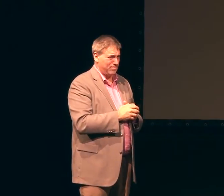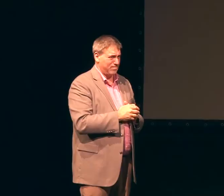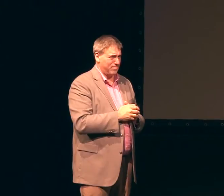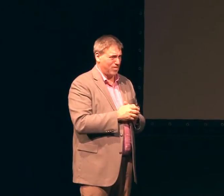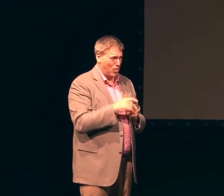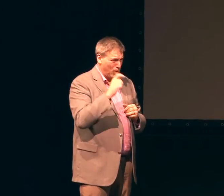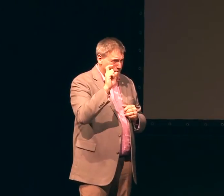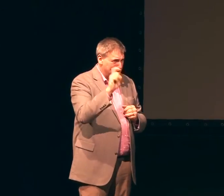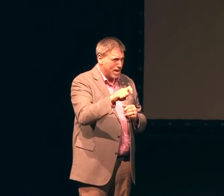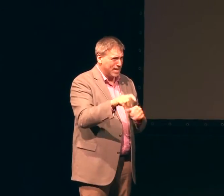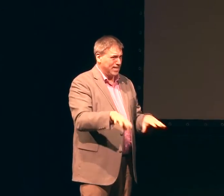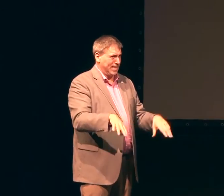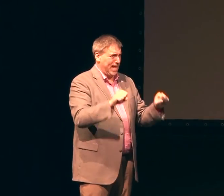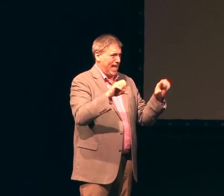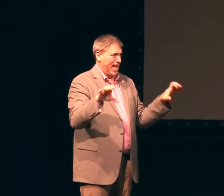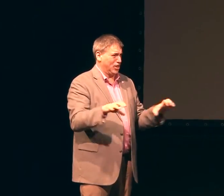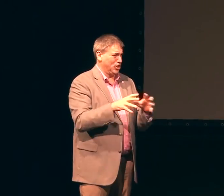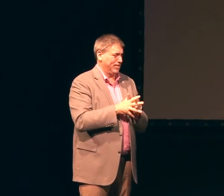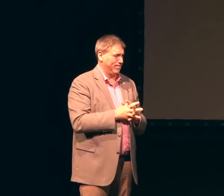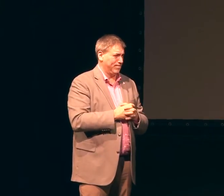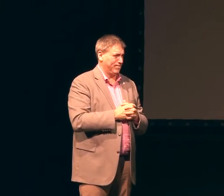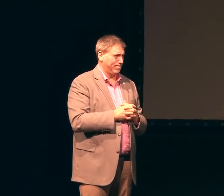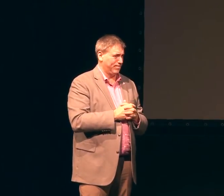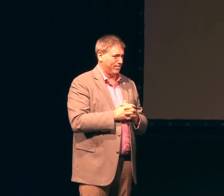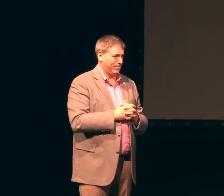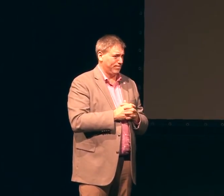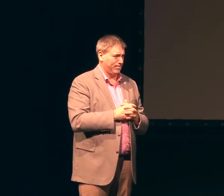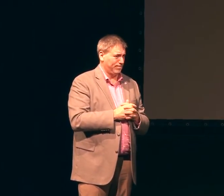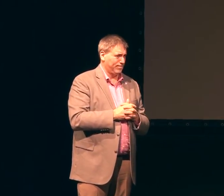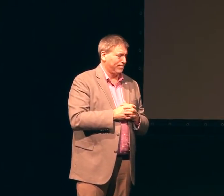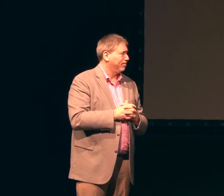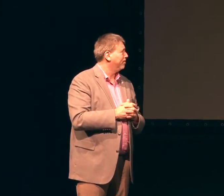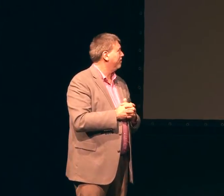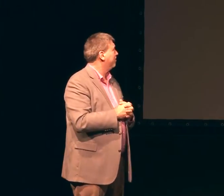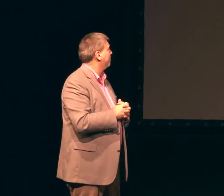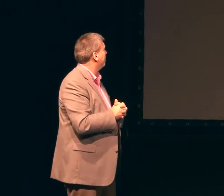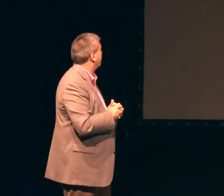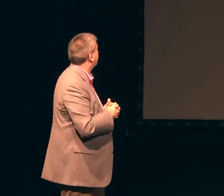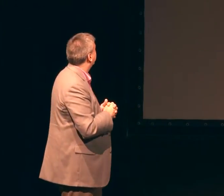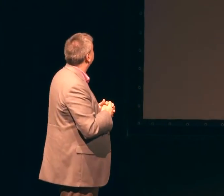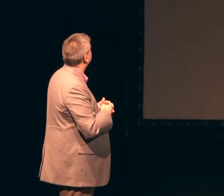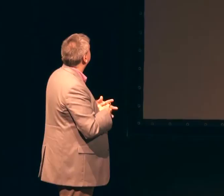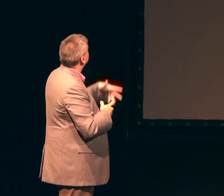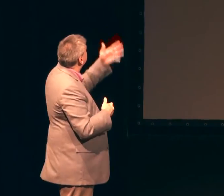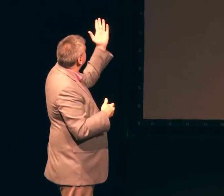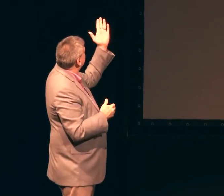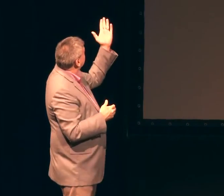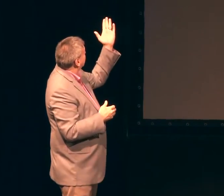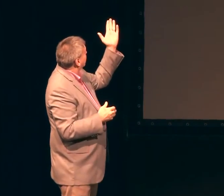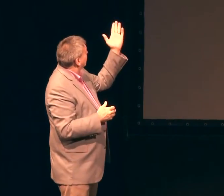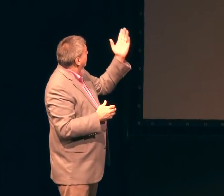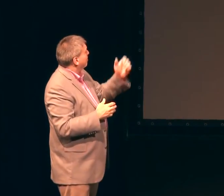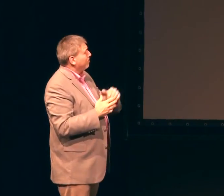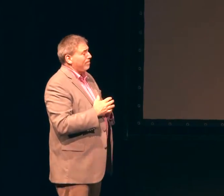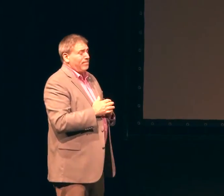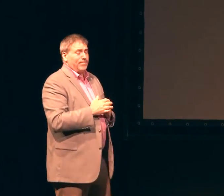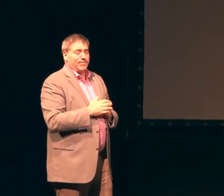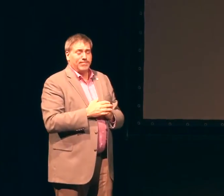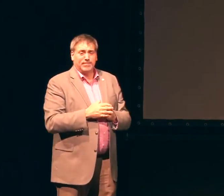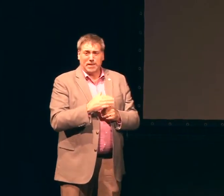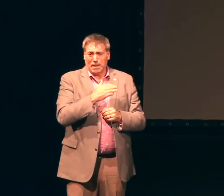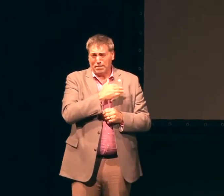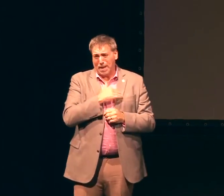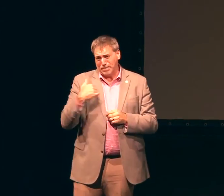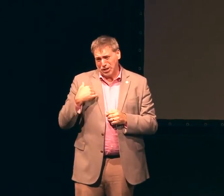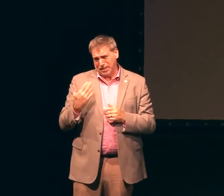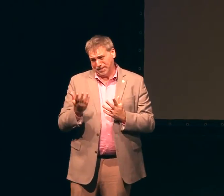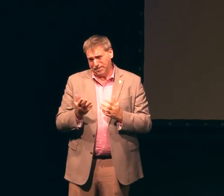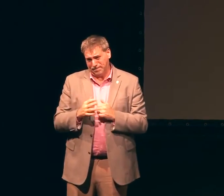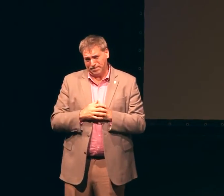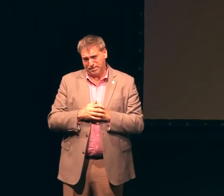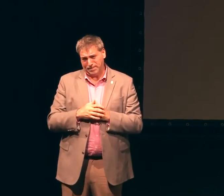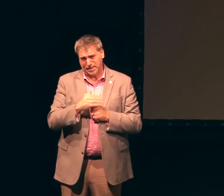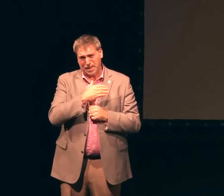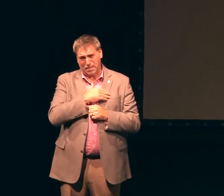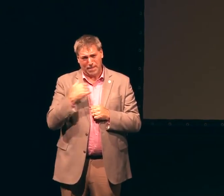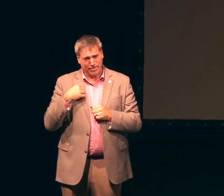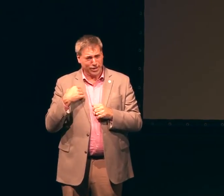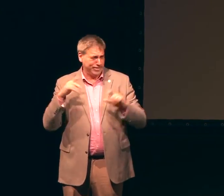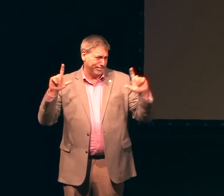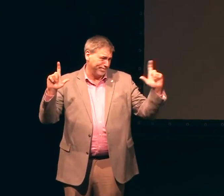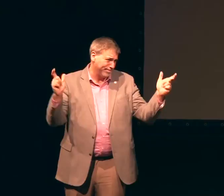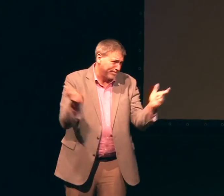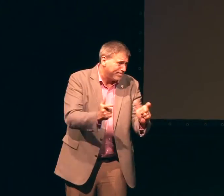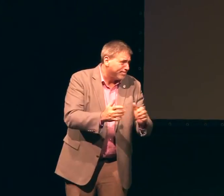crisis mode, we must take action. Membership.